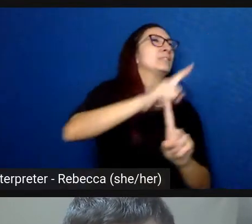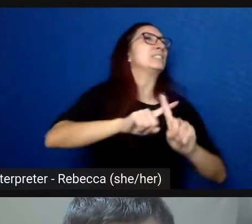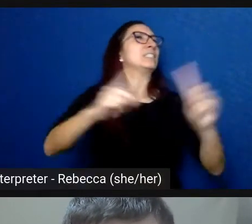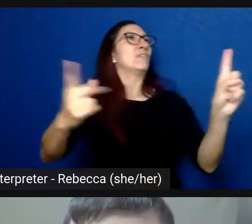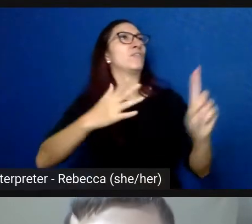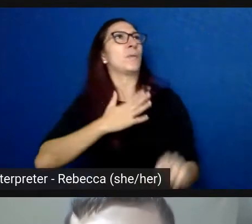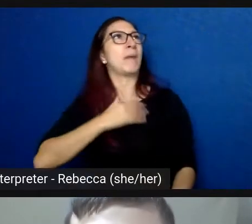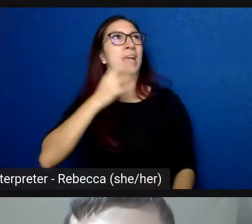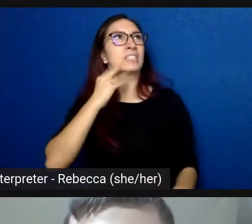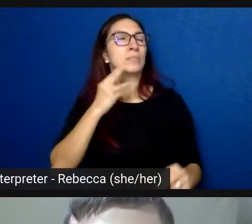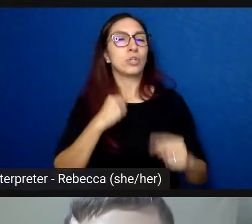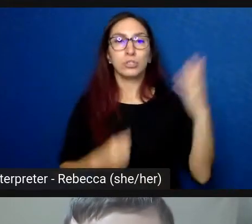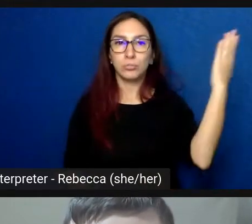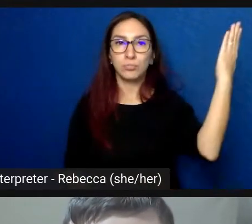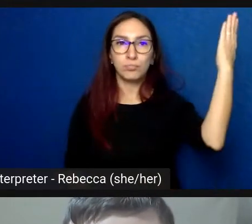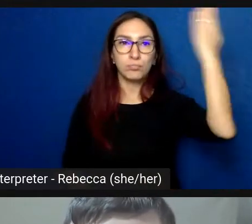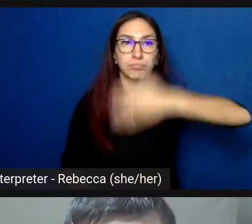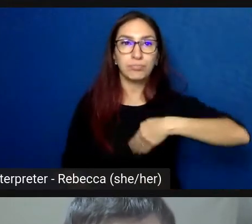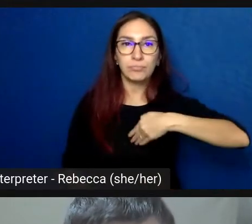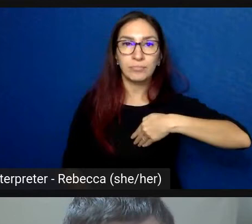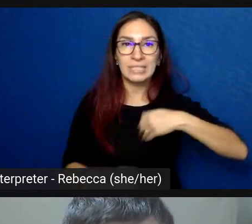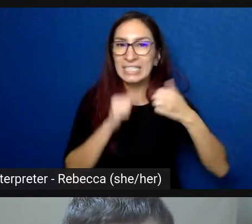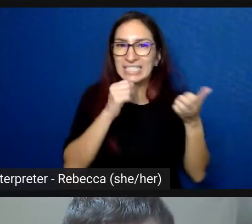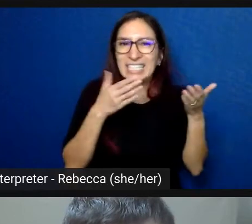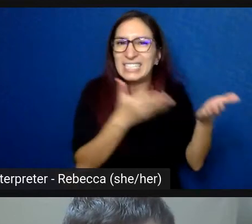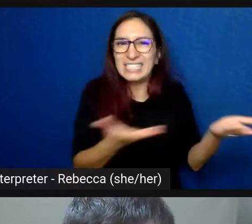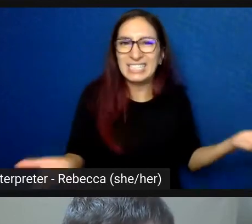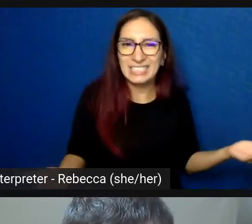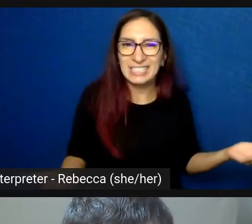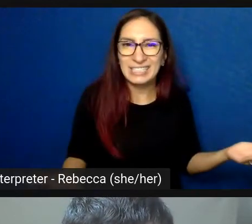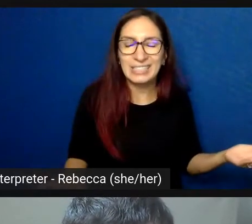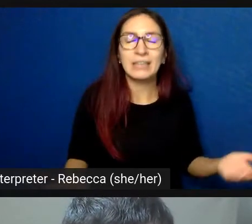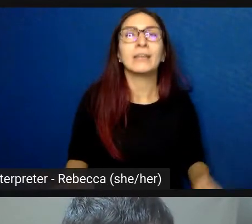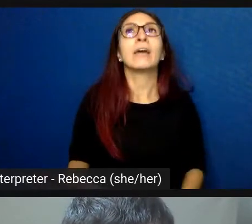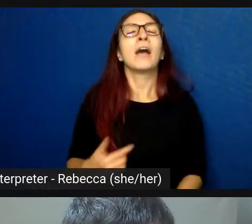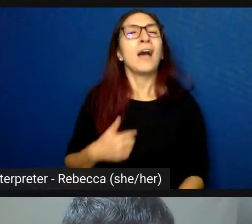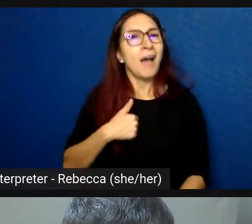I was actually reading about this yesterday.